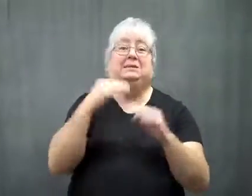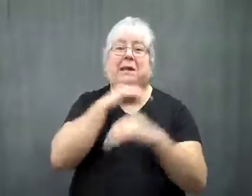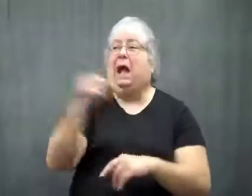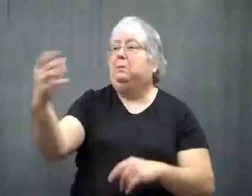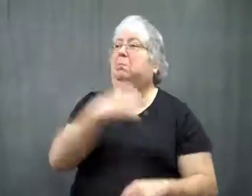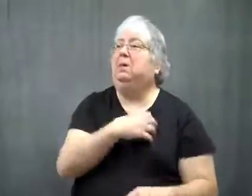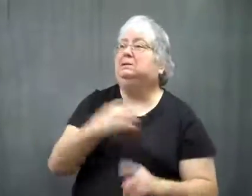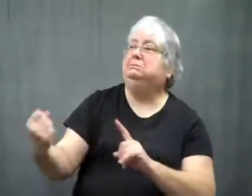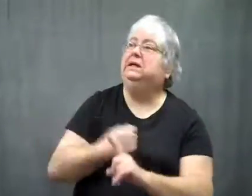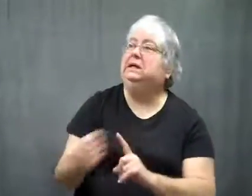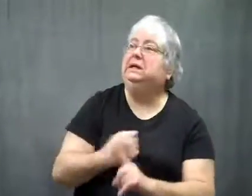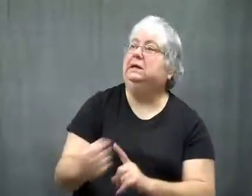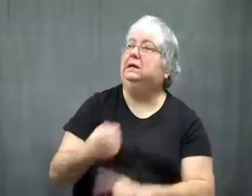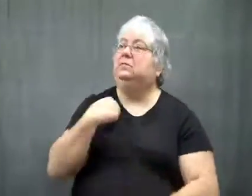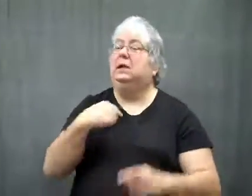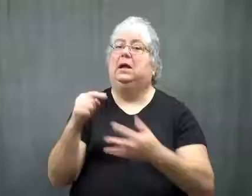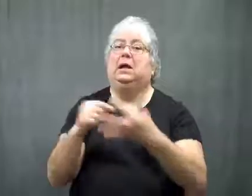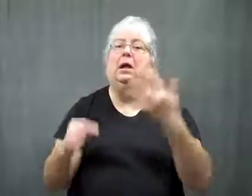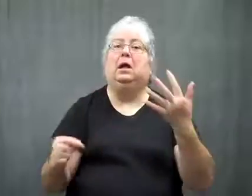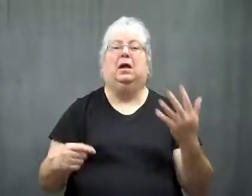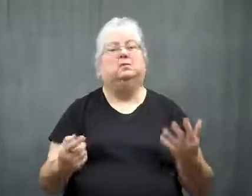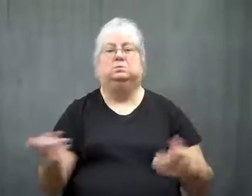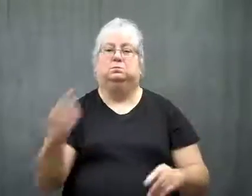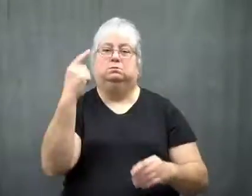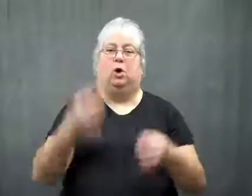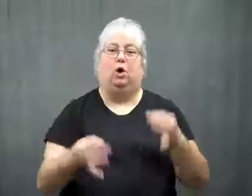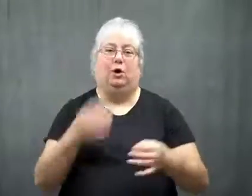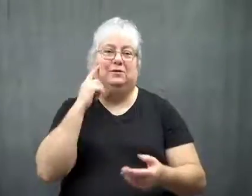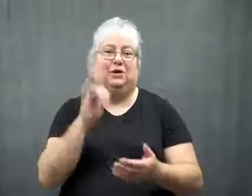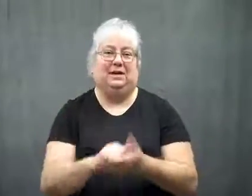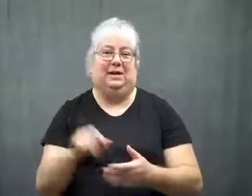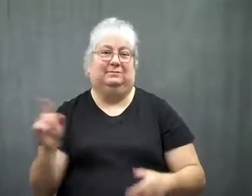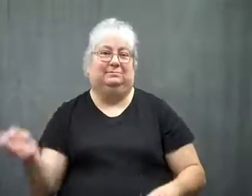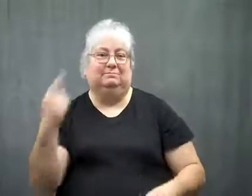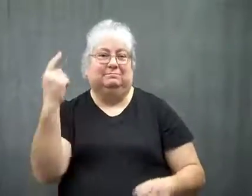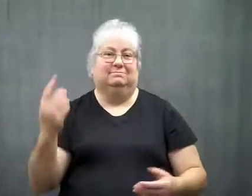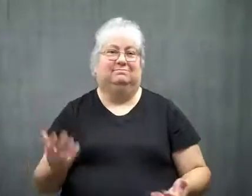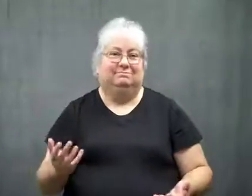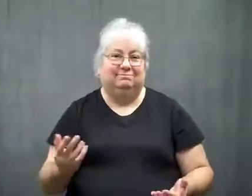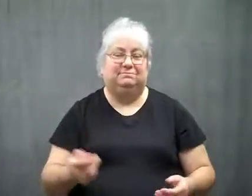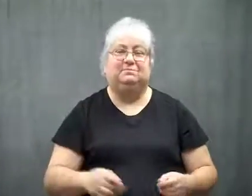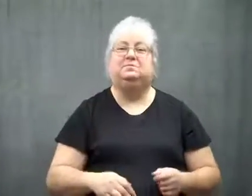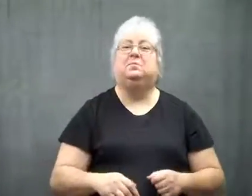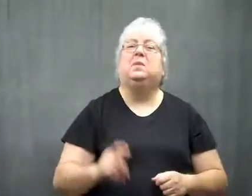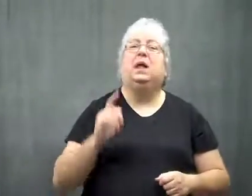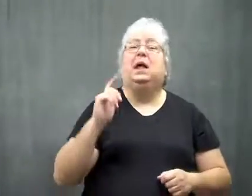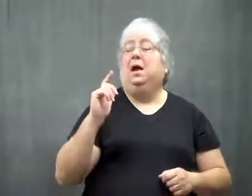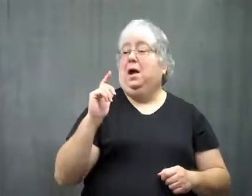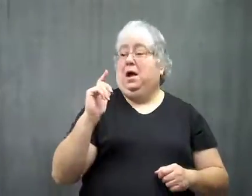She was also accused of lying about the police abuse.